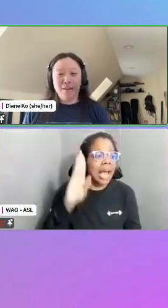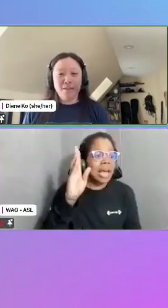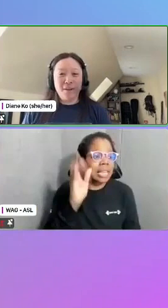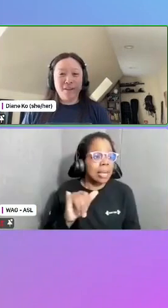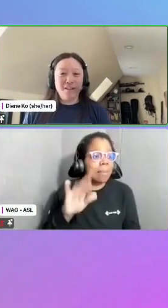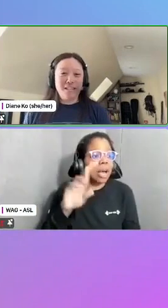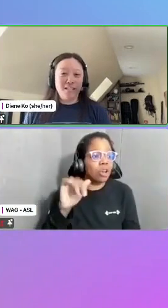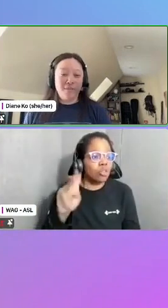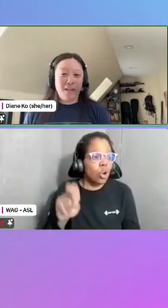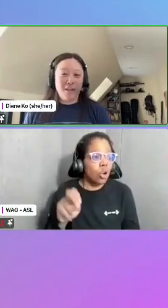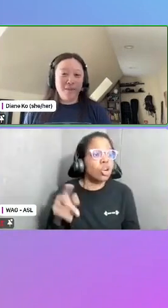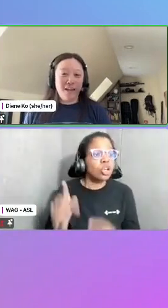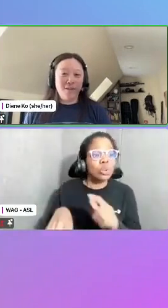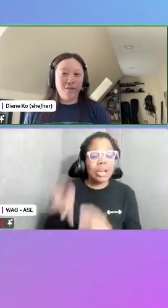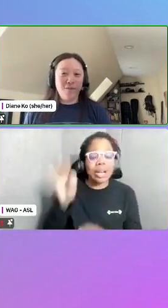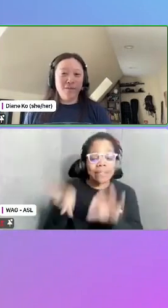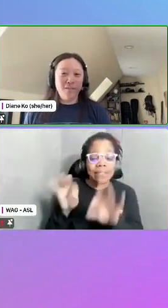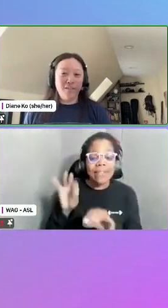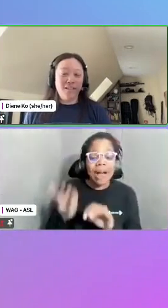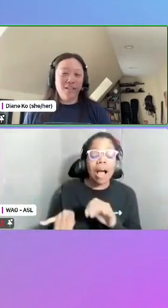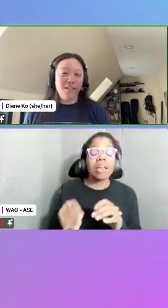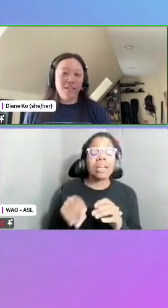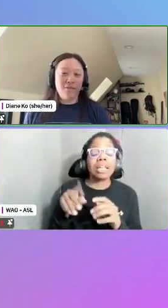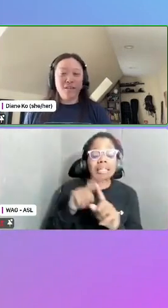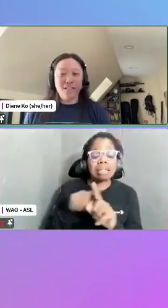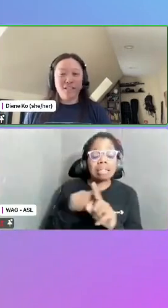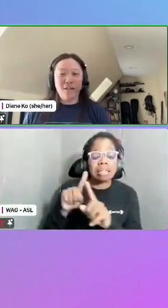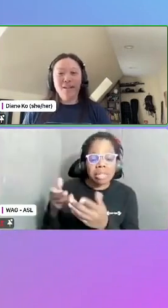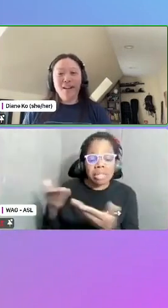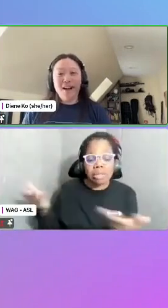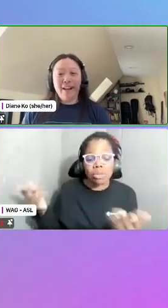that component consumers pass and critical information for accessibility, like input